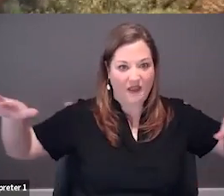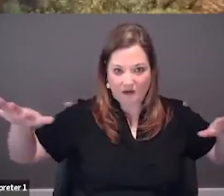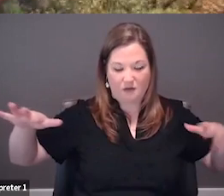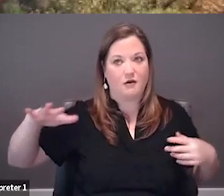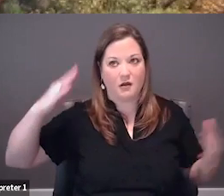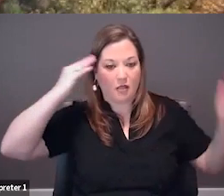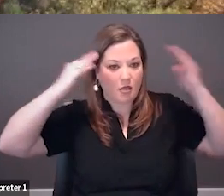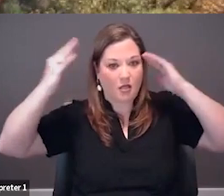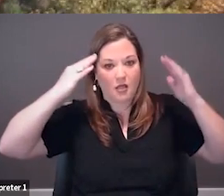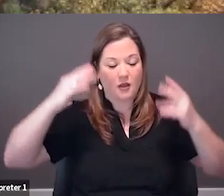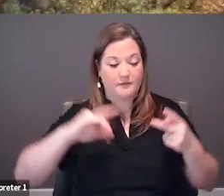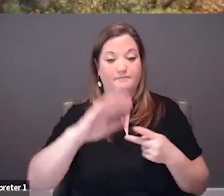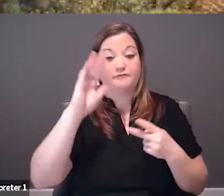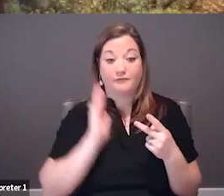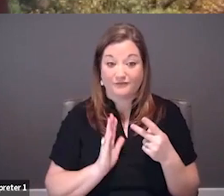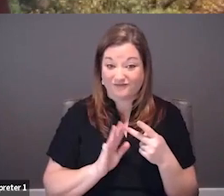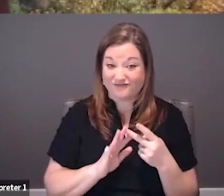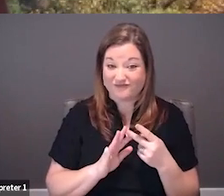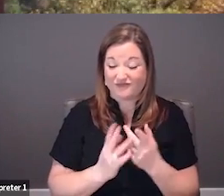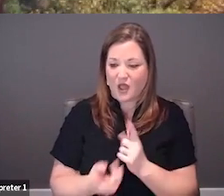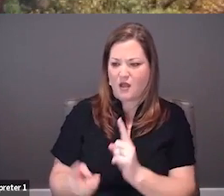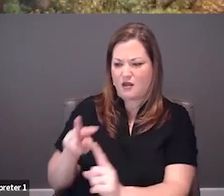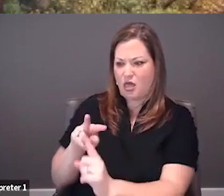and the perceived complexity of getting